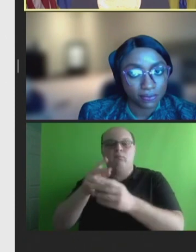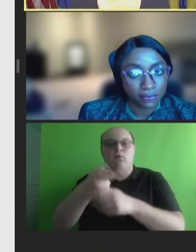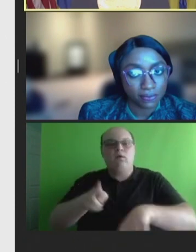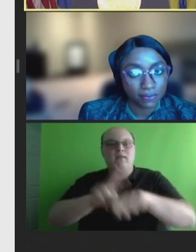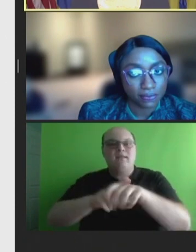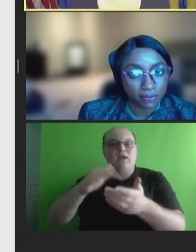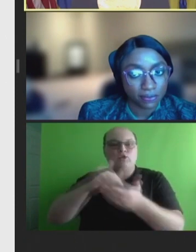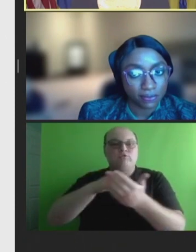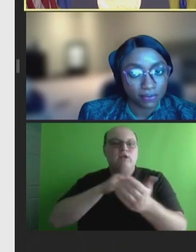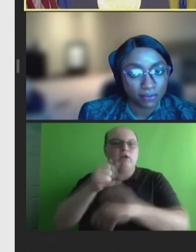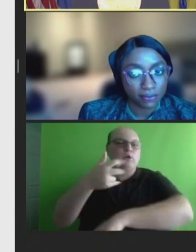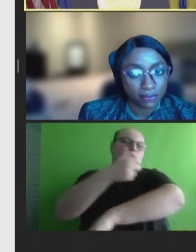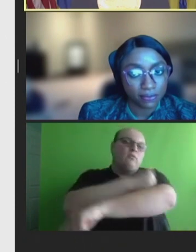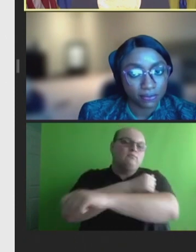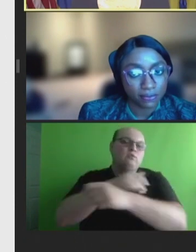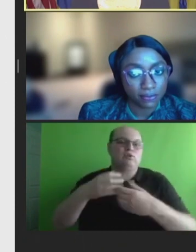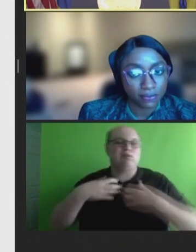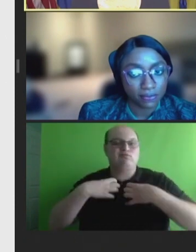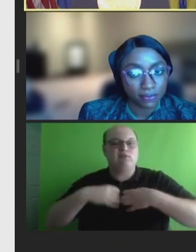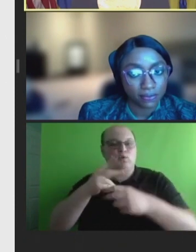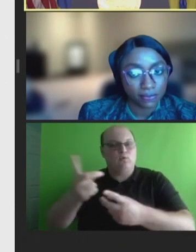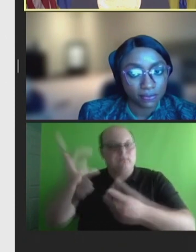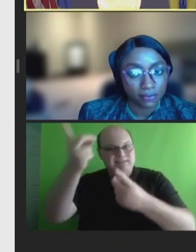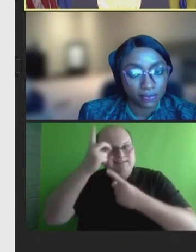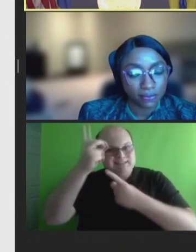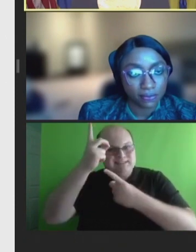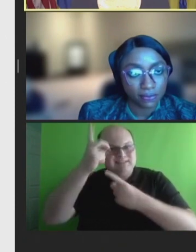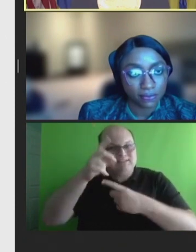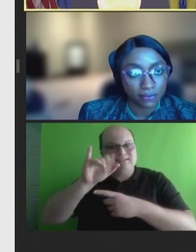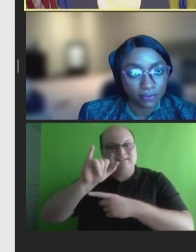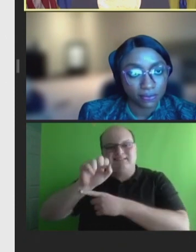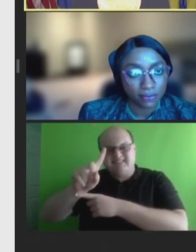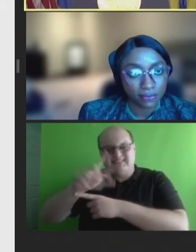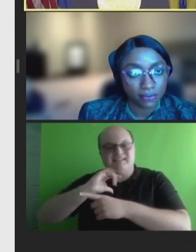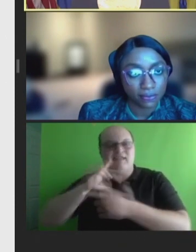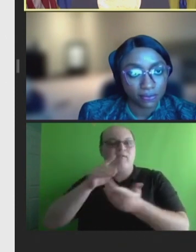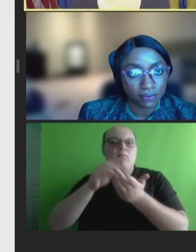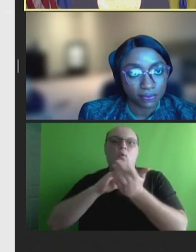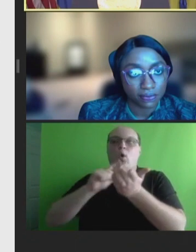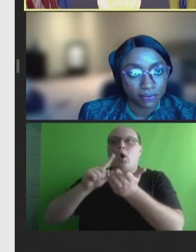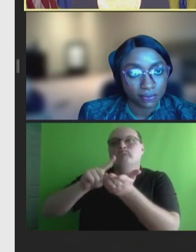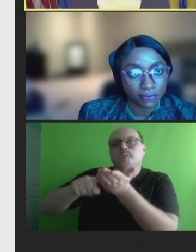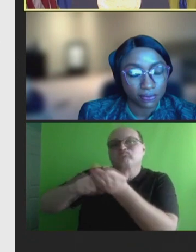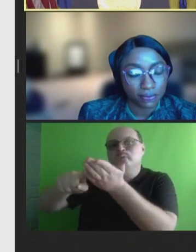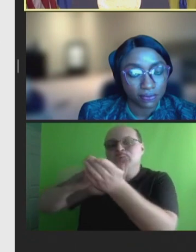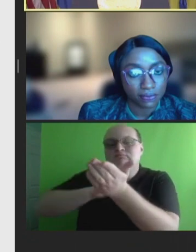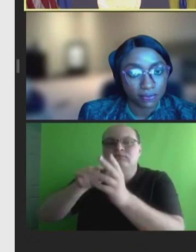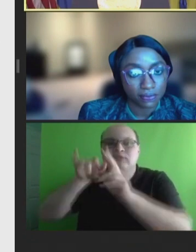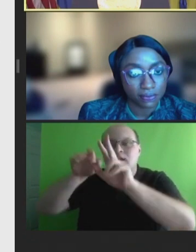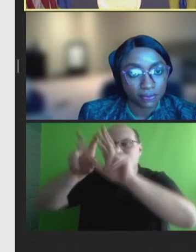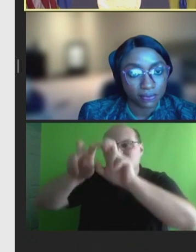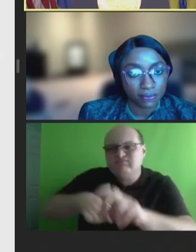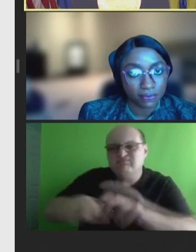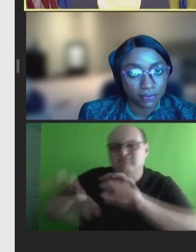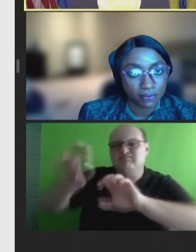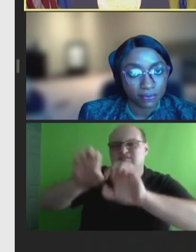Immunization and Respiratory Diseases do more of that. That research and evaluation as well as we